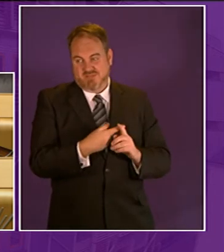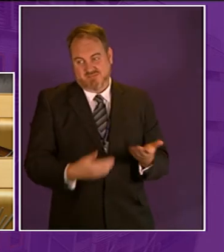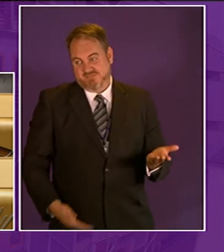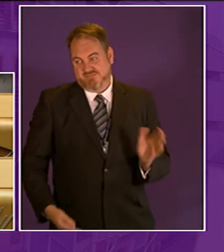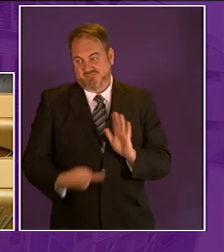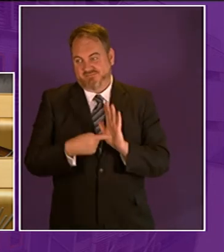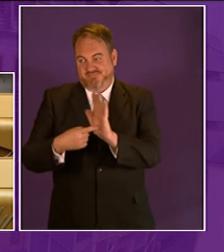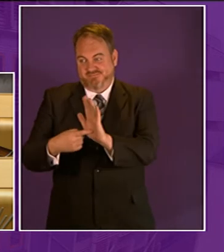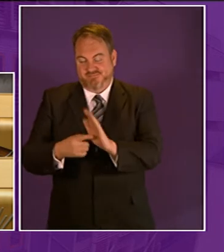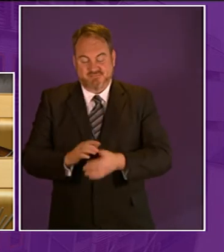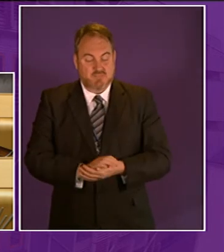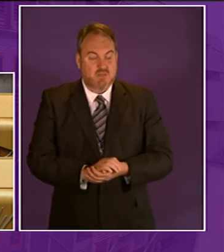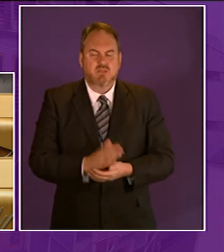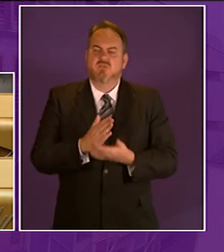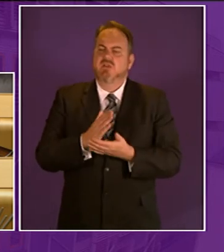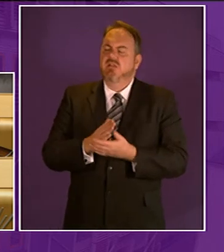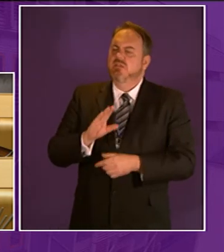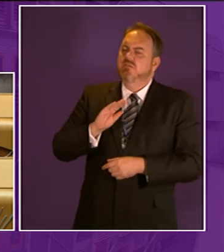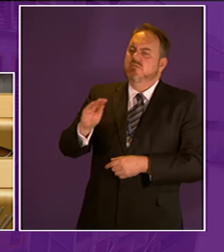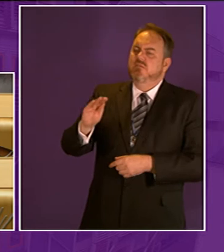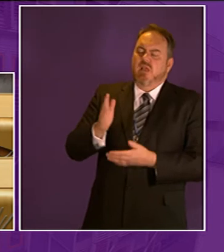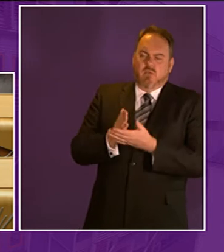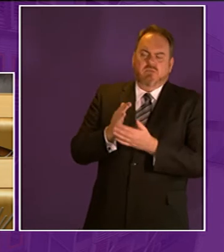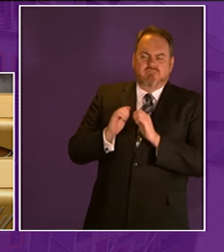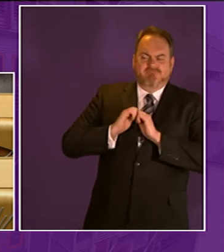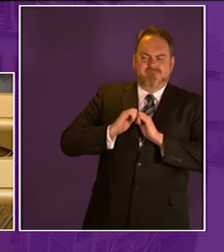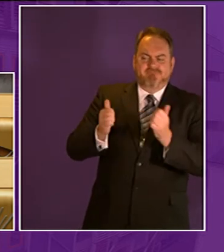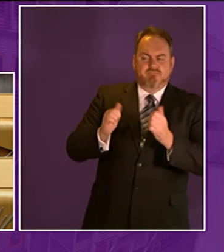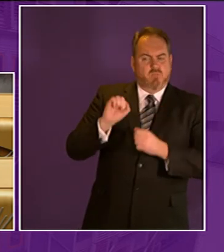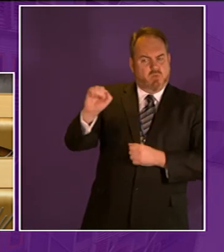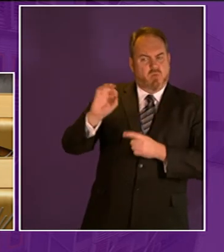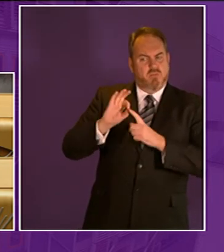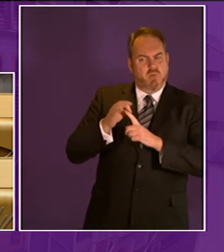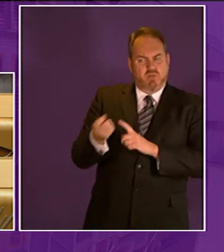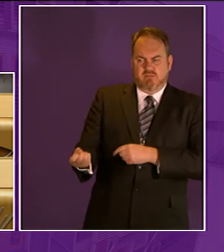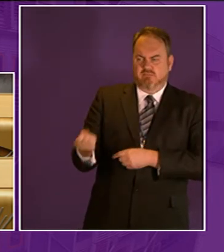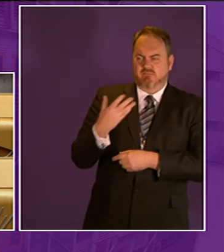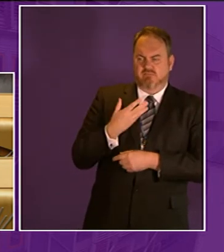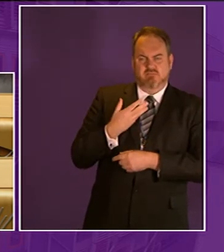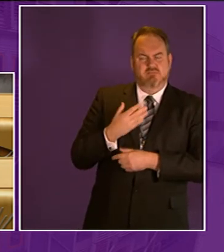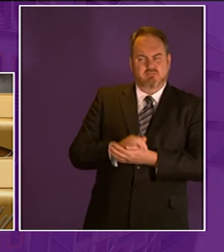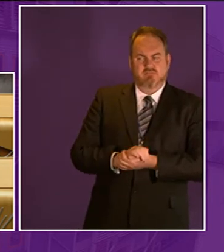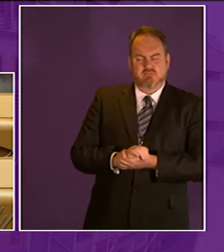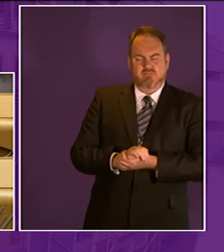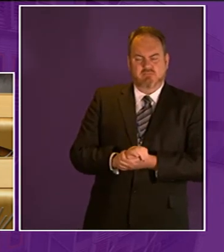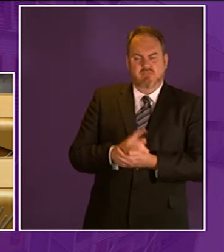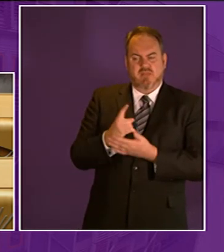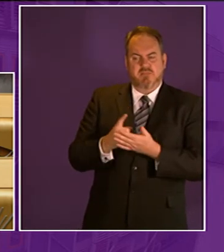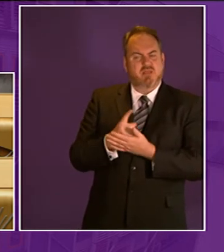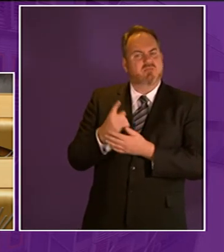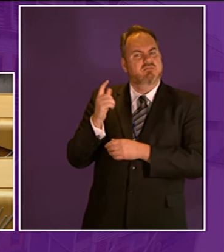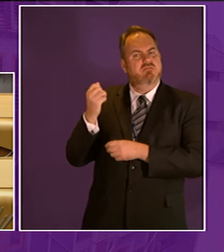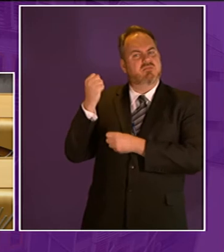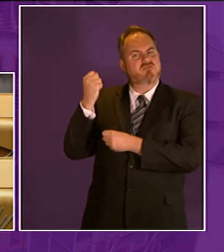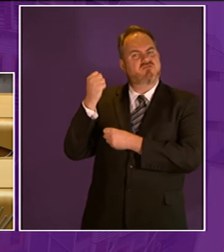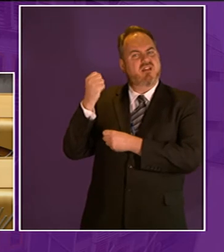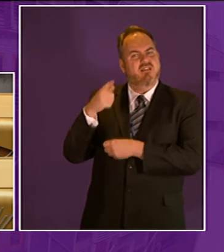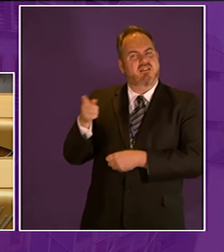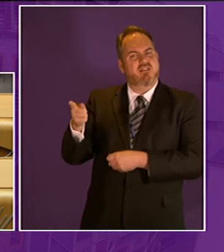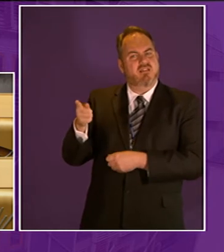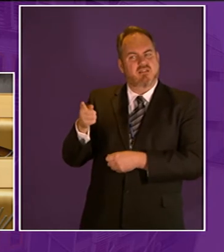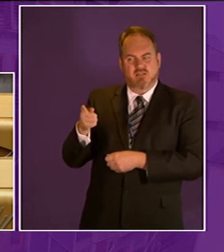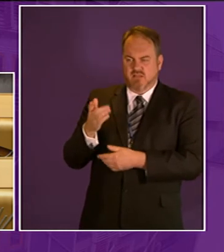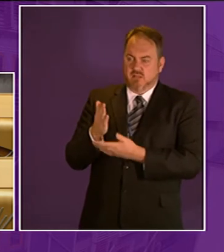I counter Mr Gray’s question and point about strike action being required to get ministers’